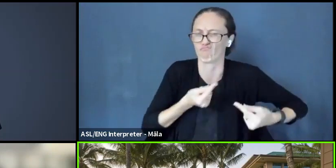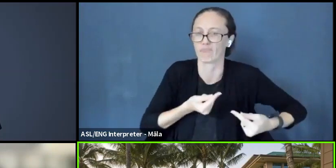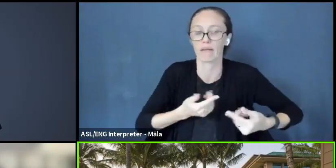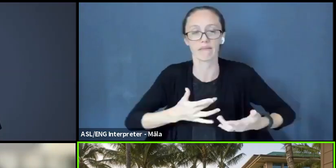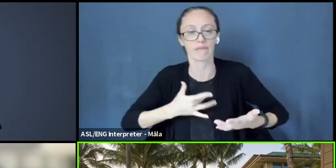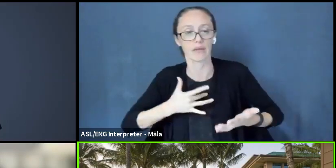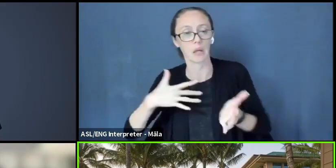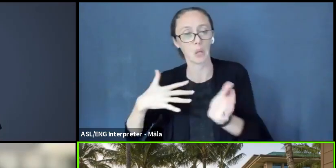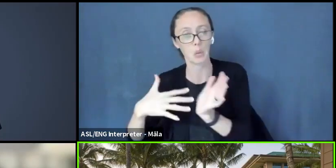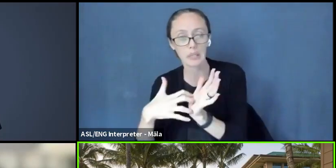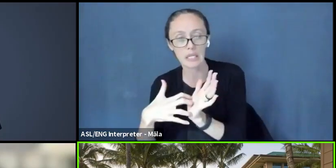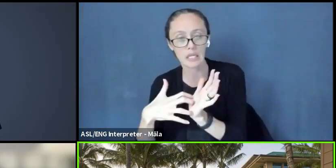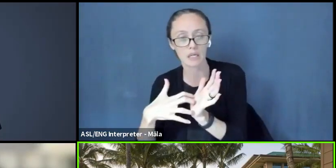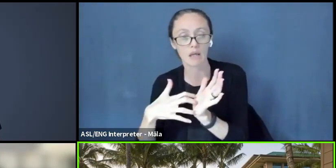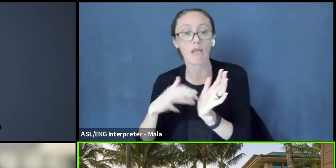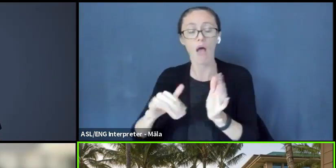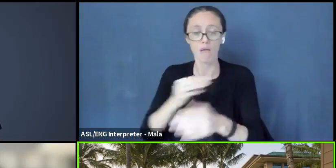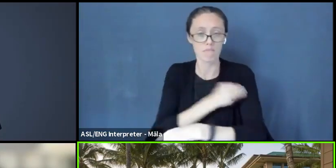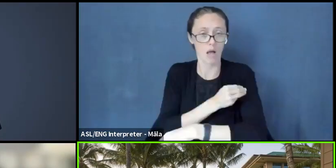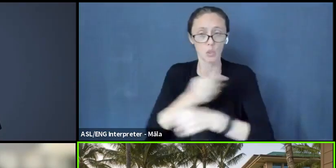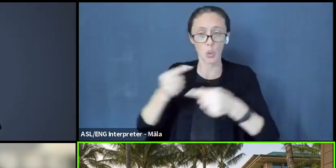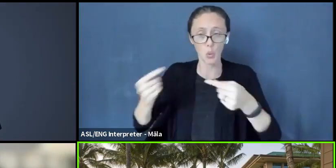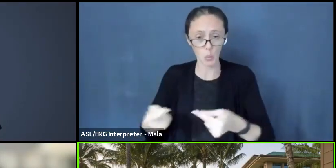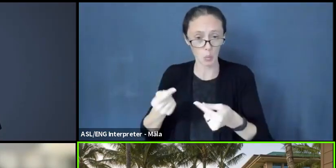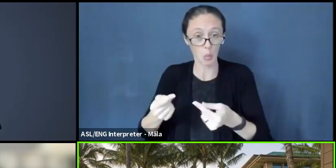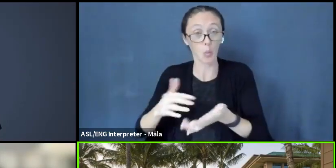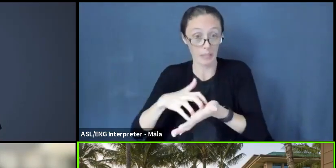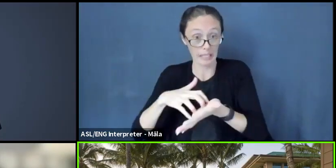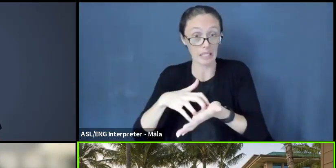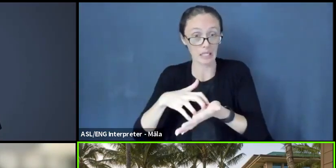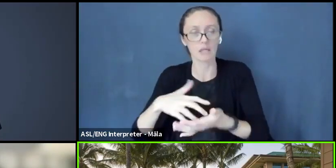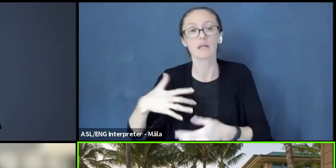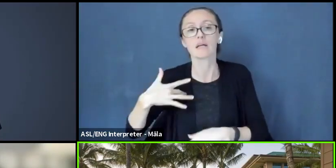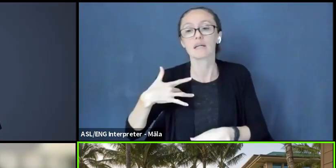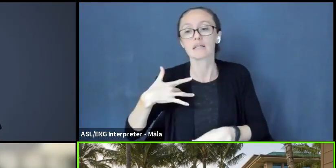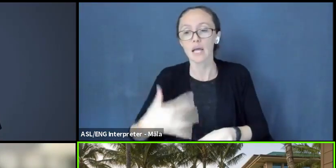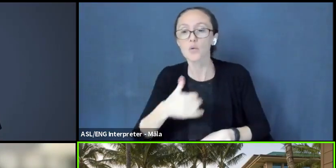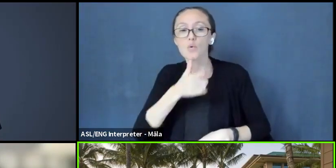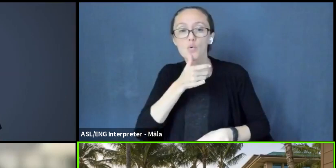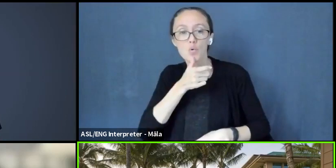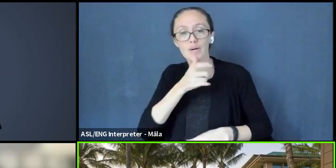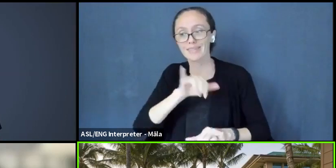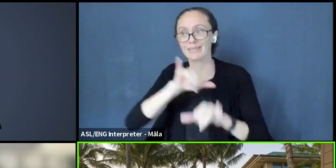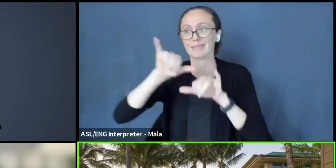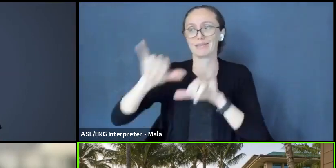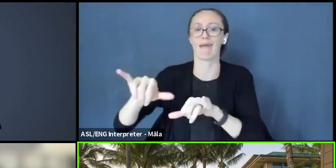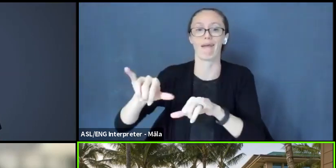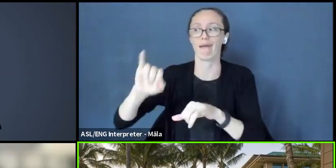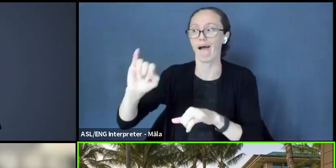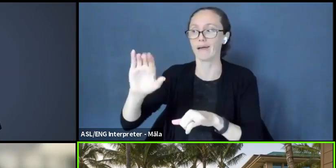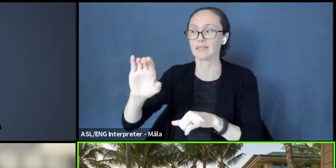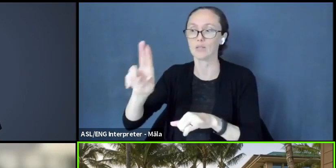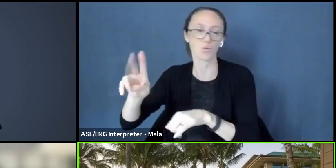The muscle weakness is seen more in people who had long intensive care unit stays.